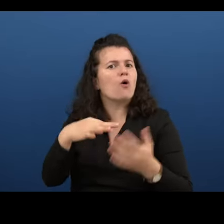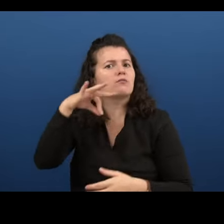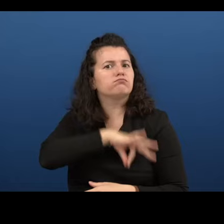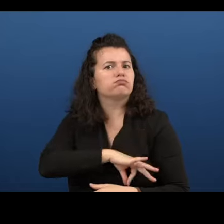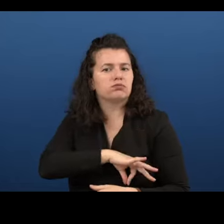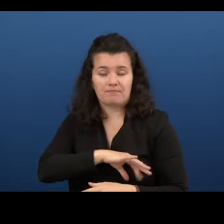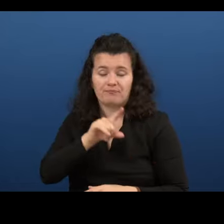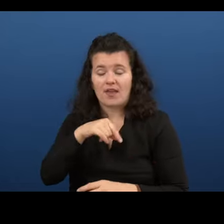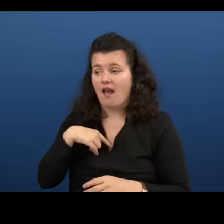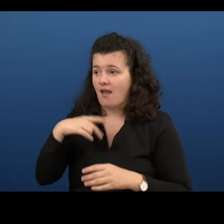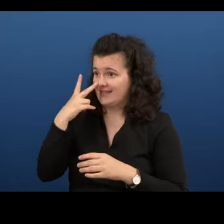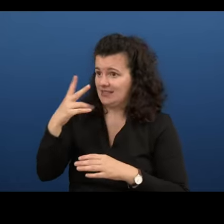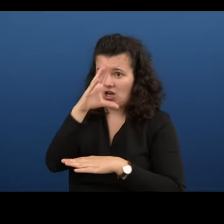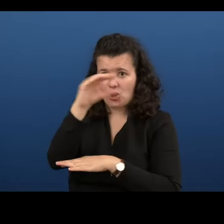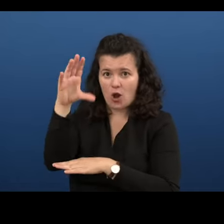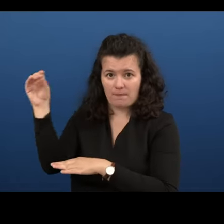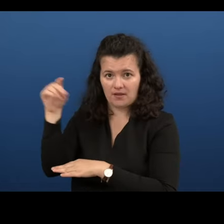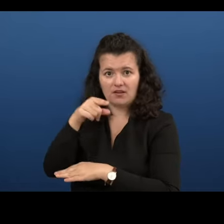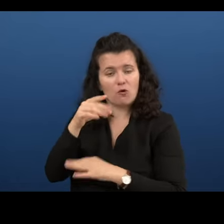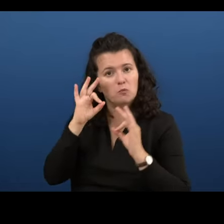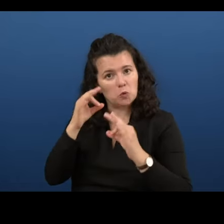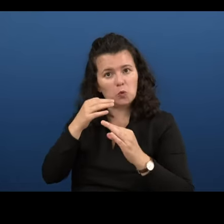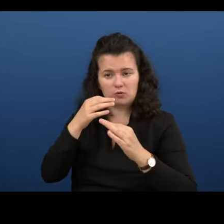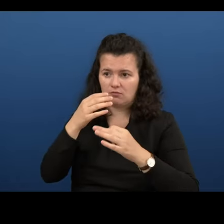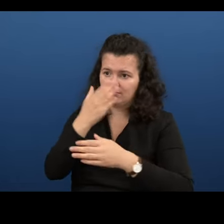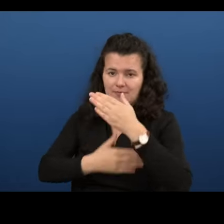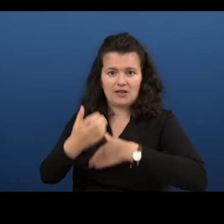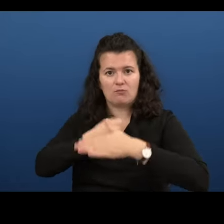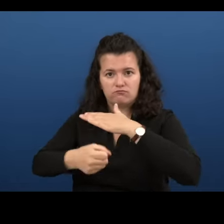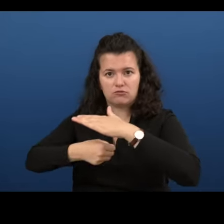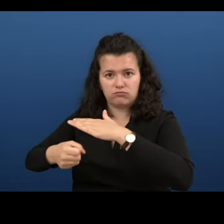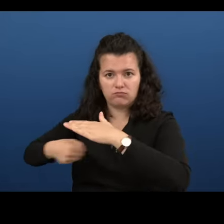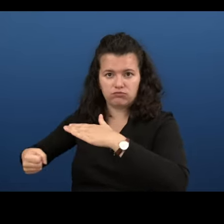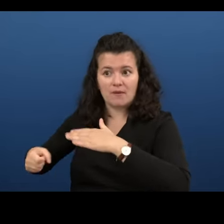at twice likely to outperform their peers in terms of total share value.